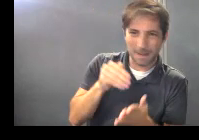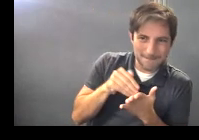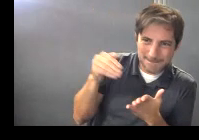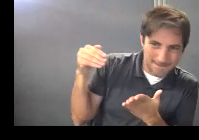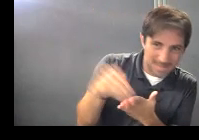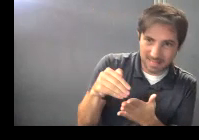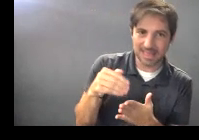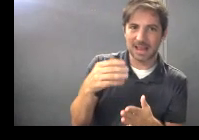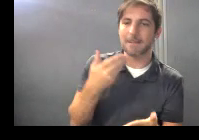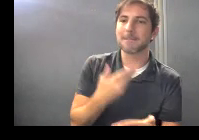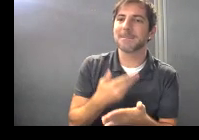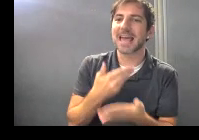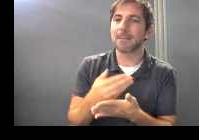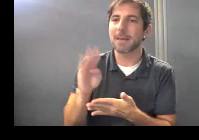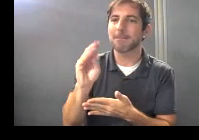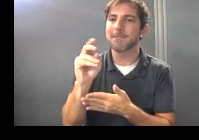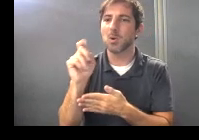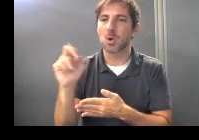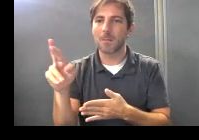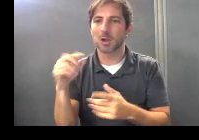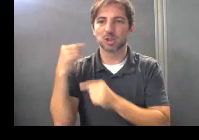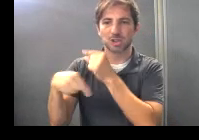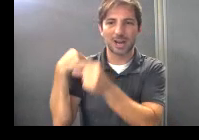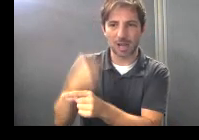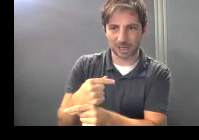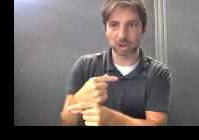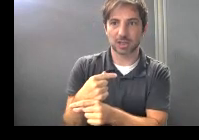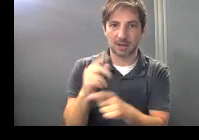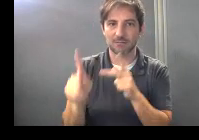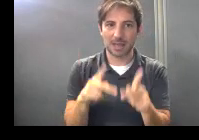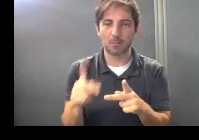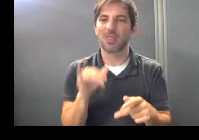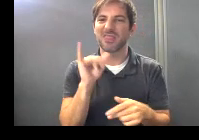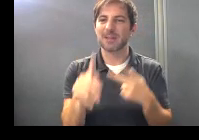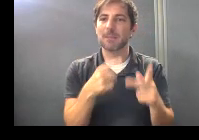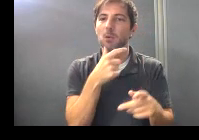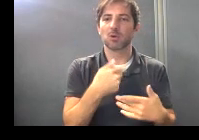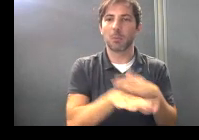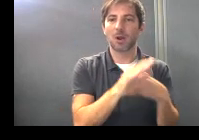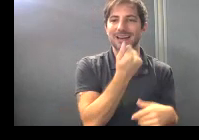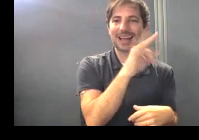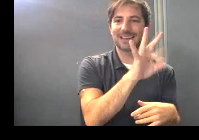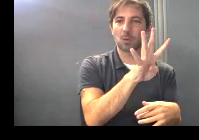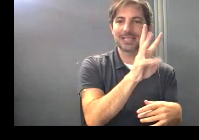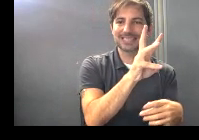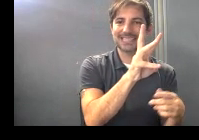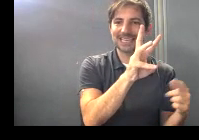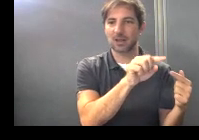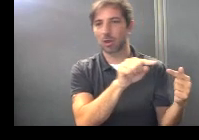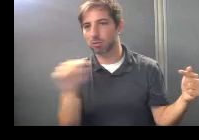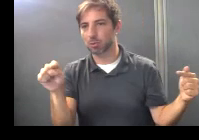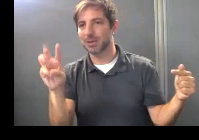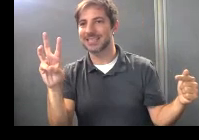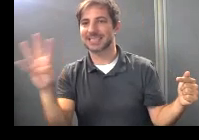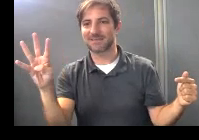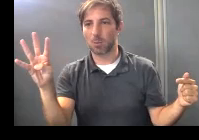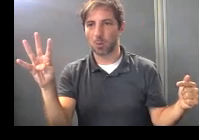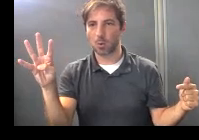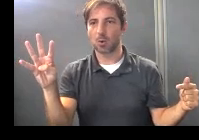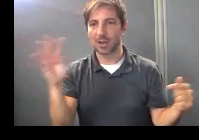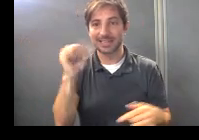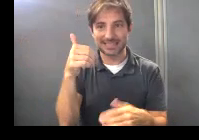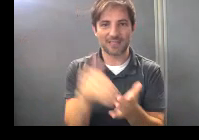U.S. CENSUS, BORN BETWEEN 1946 AND 1964. 10,000 OF THEM ARE TURNING 65 EVERY DAY.